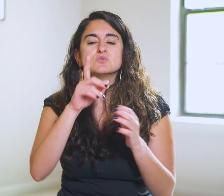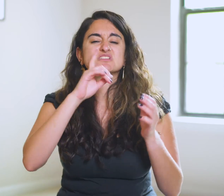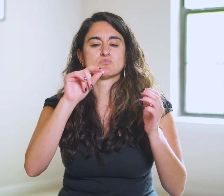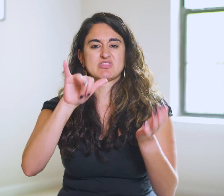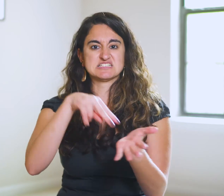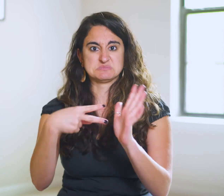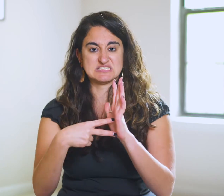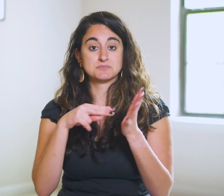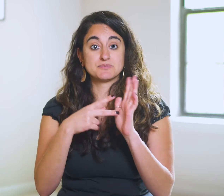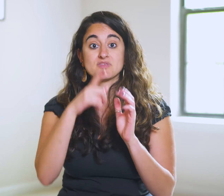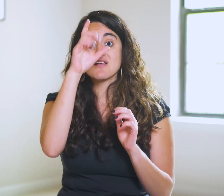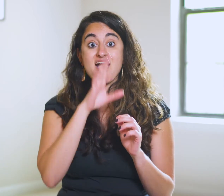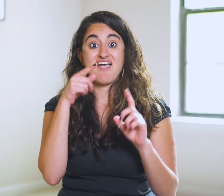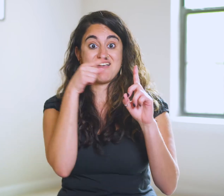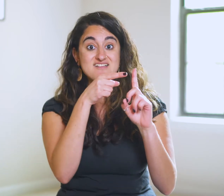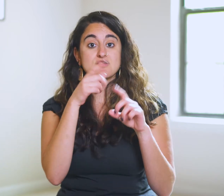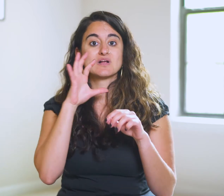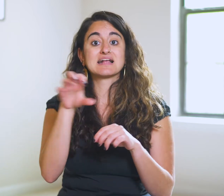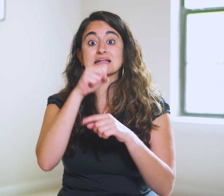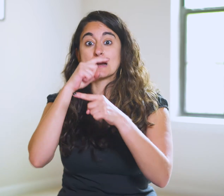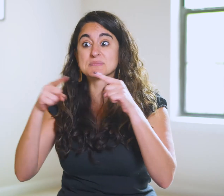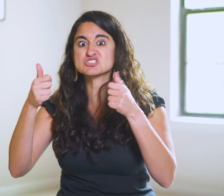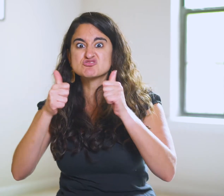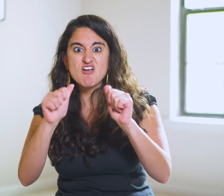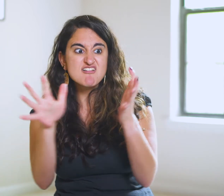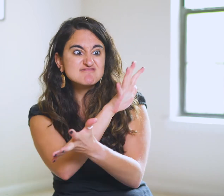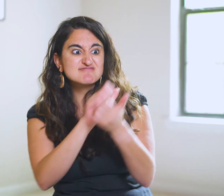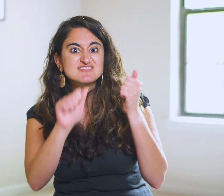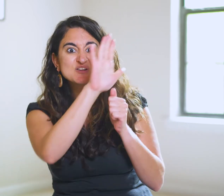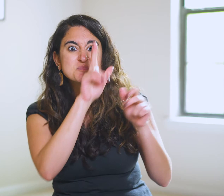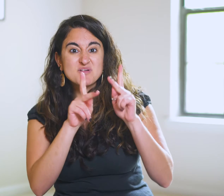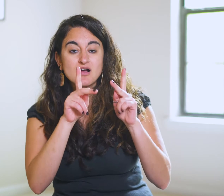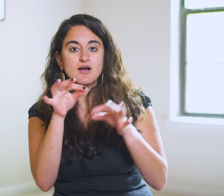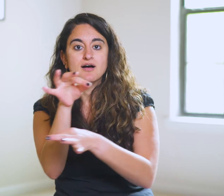God takes the enemy’s efforts to destroy His people